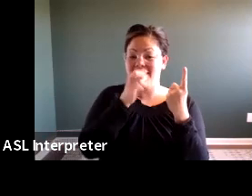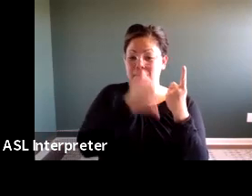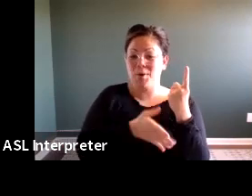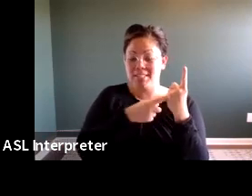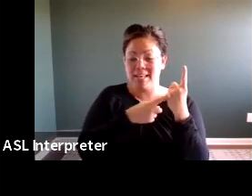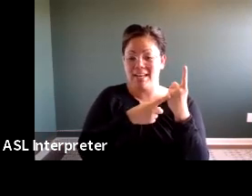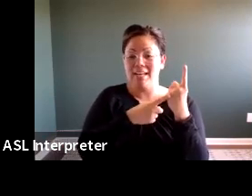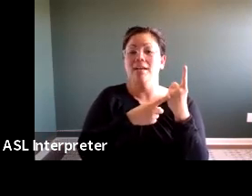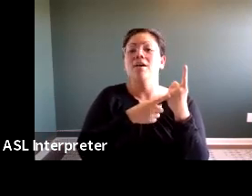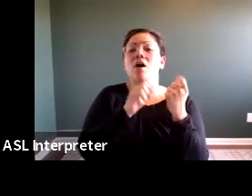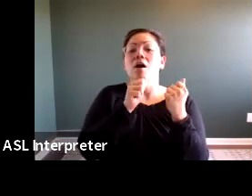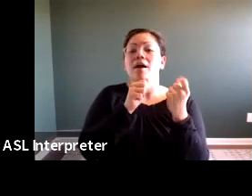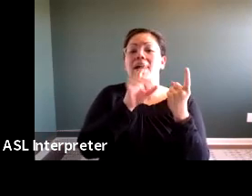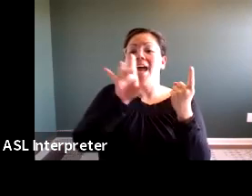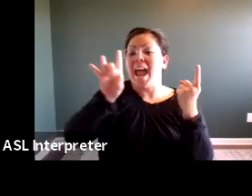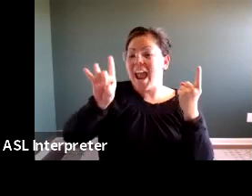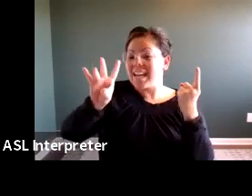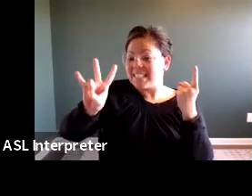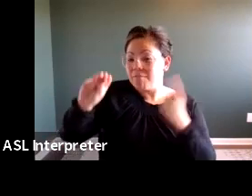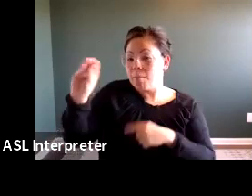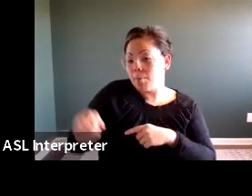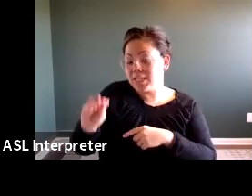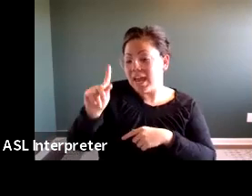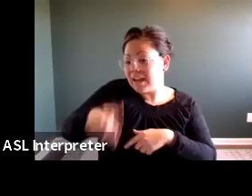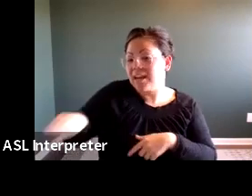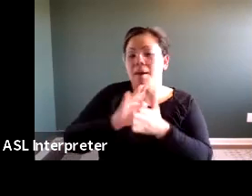with one symptomatic person, 87% of the group developed COVID-19.